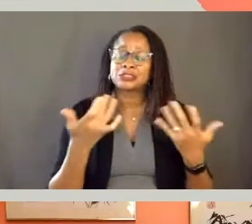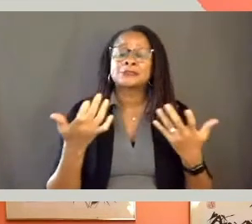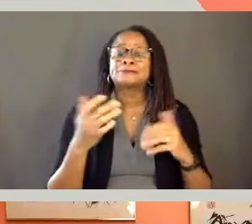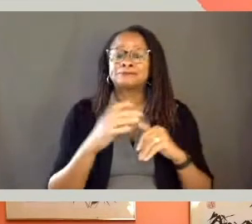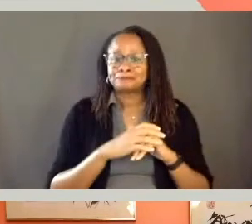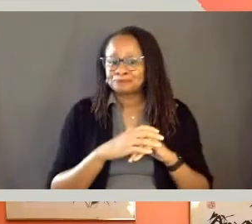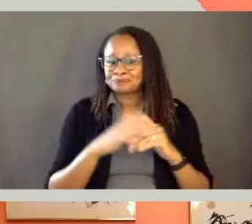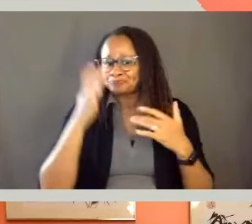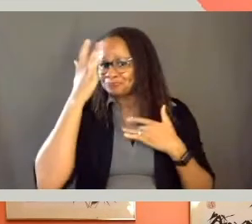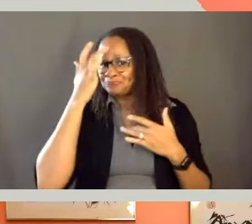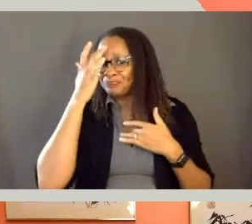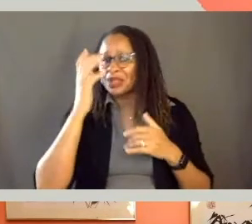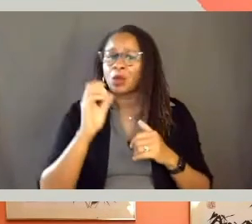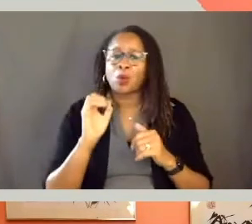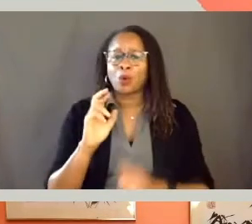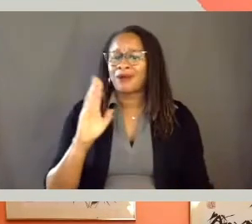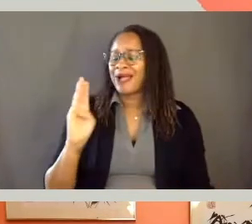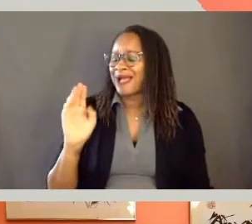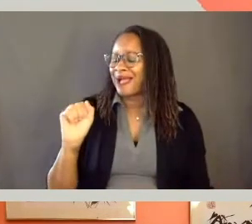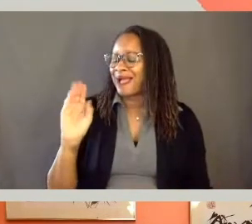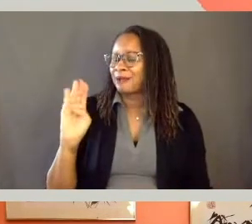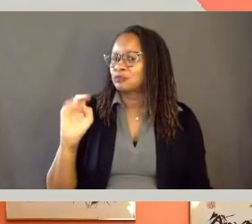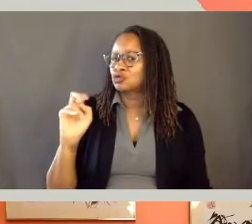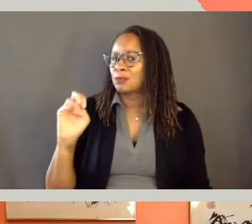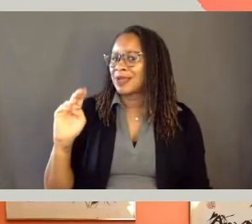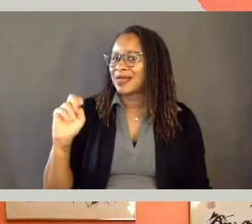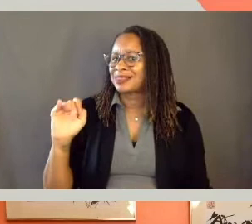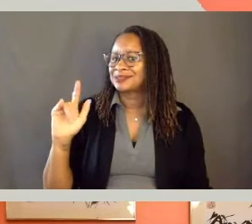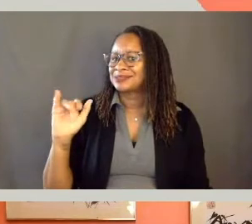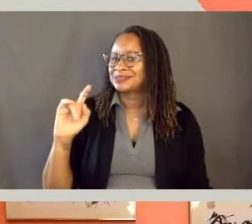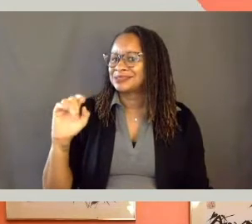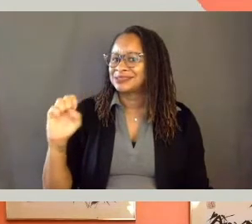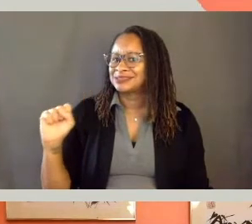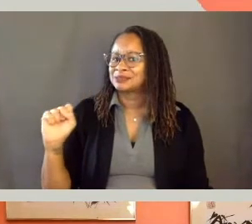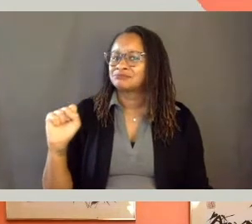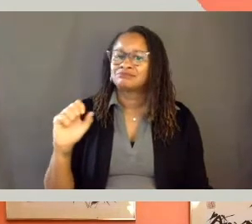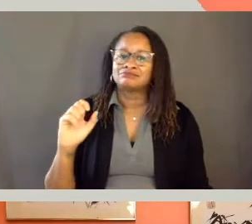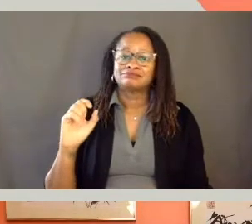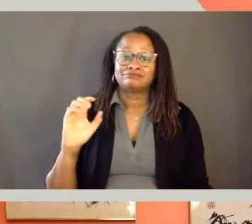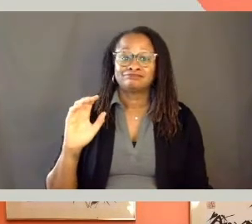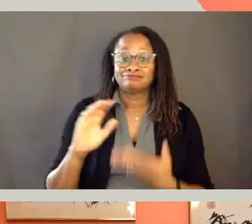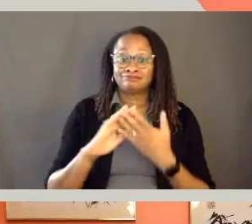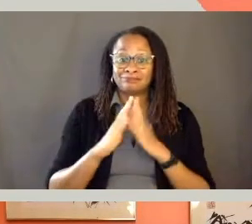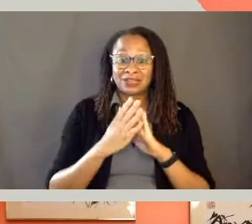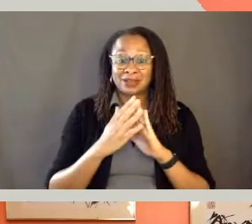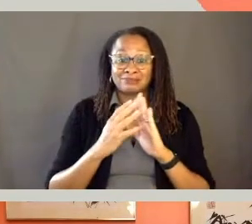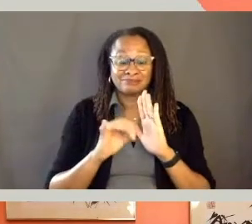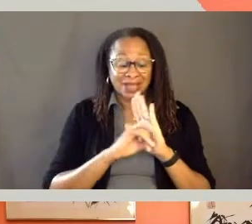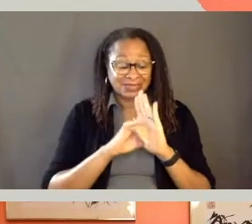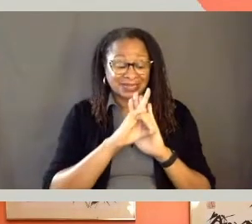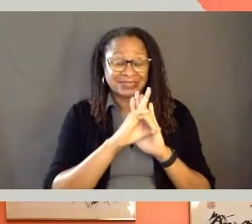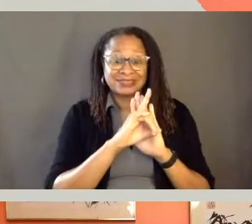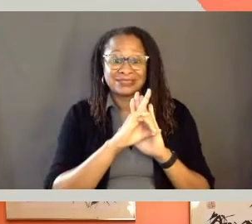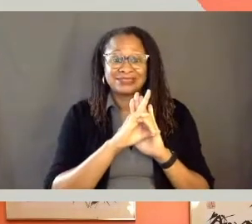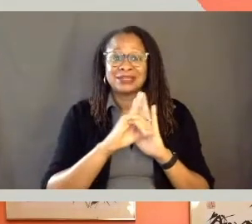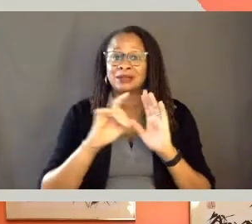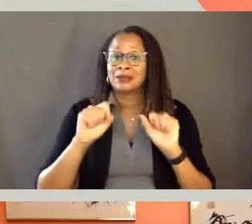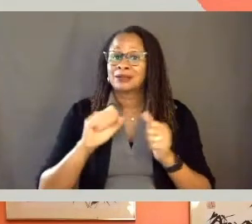or abnormalities or whatever become identities, or, you know, can become like, you know,